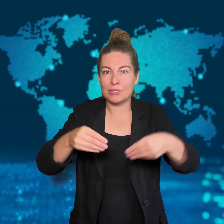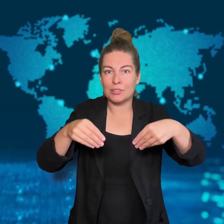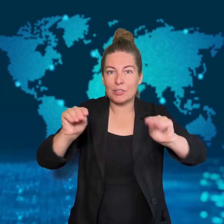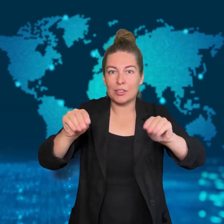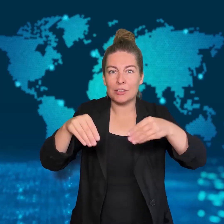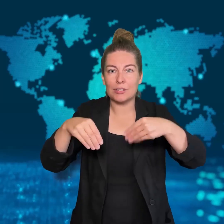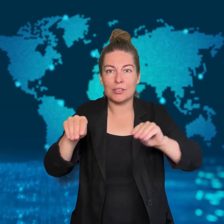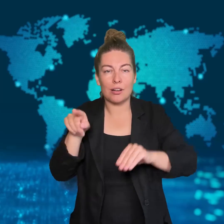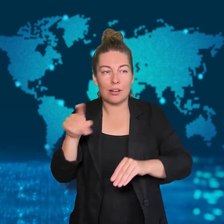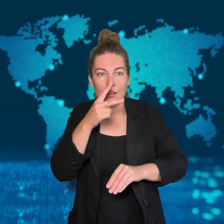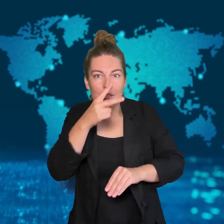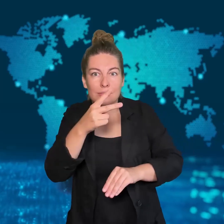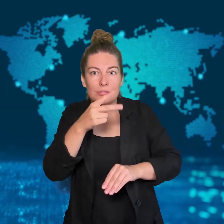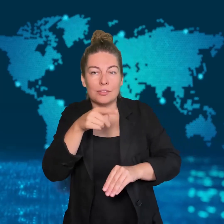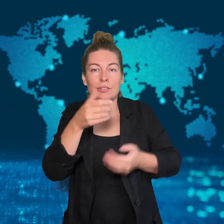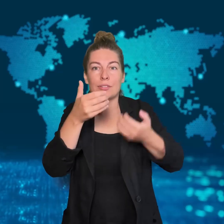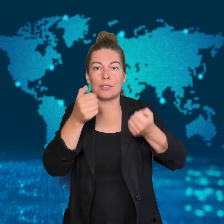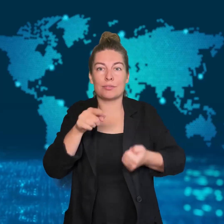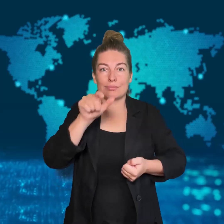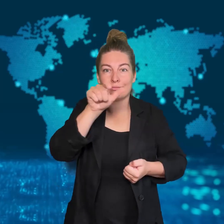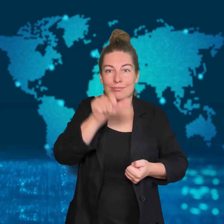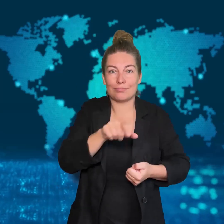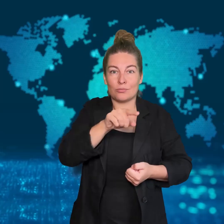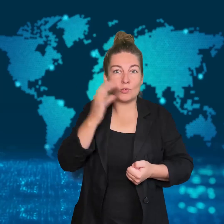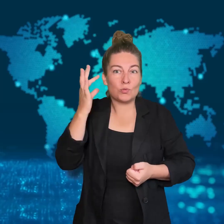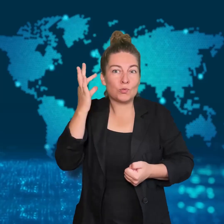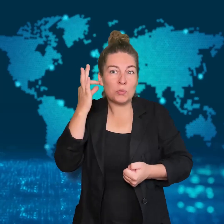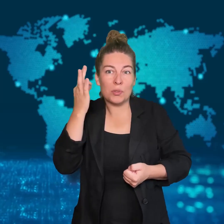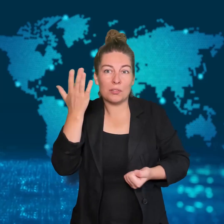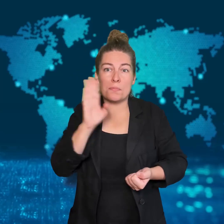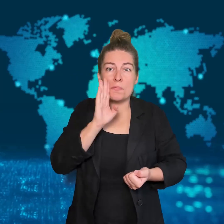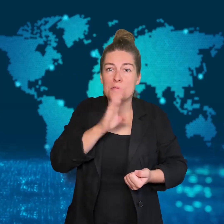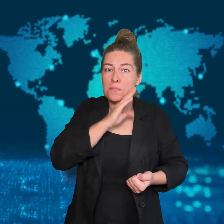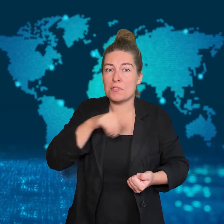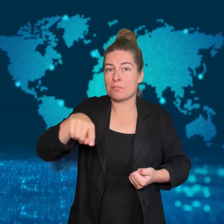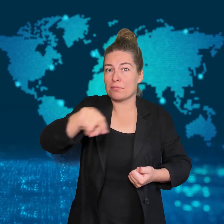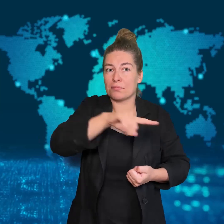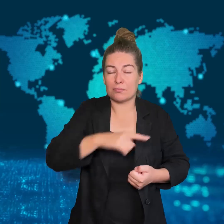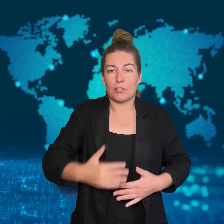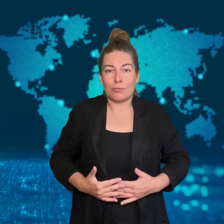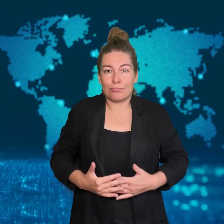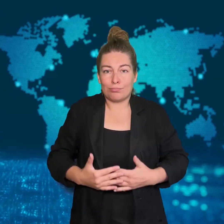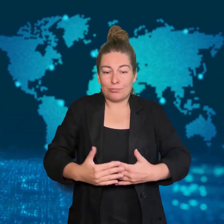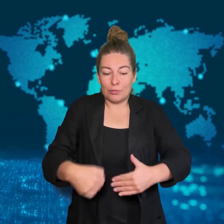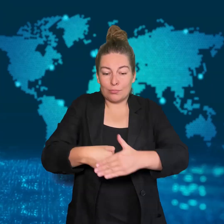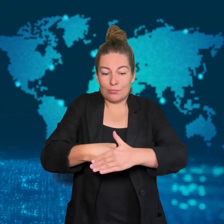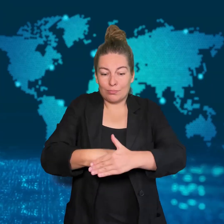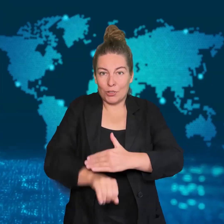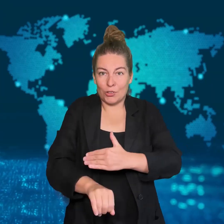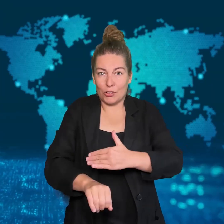The volunteer, using the name Shangguan Zhengyi, says